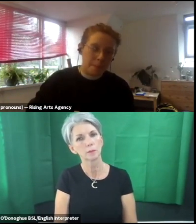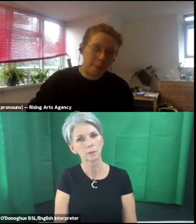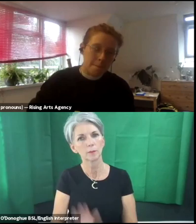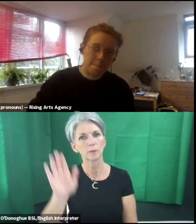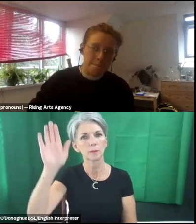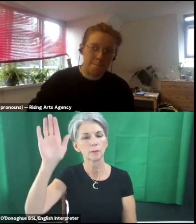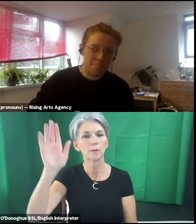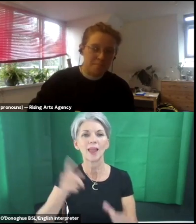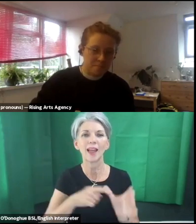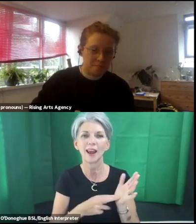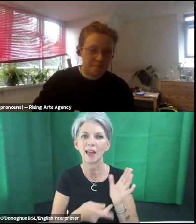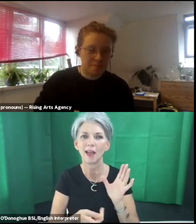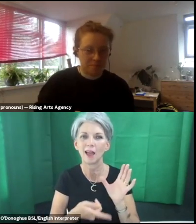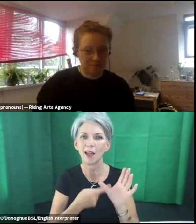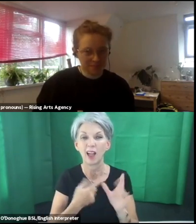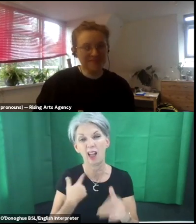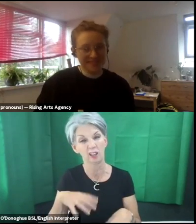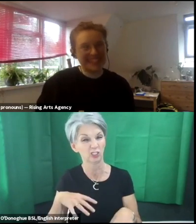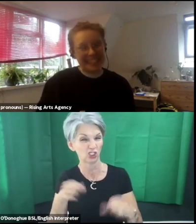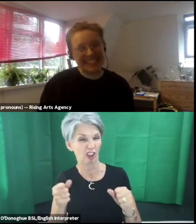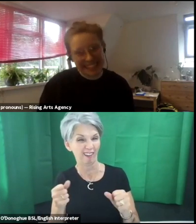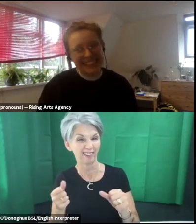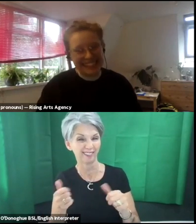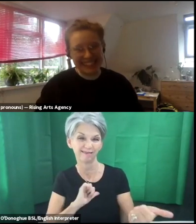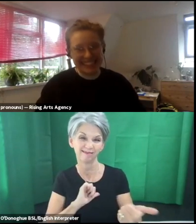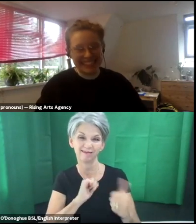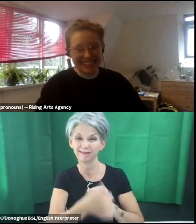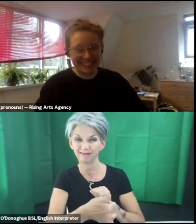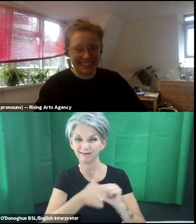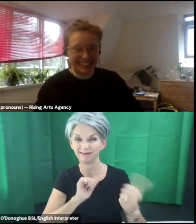I'm just starting because that's how we've been doing it. But also Louie, if you have a...